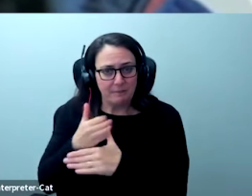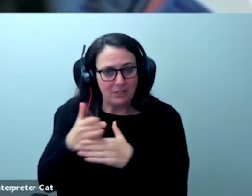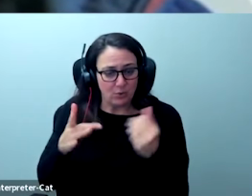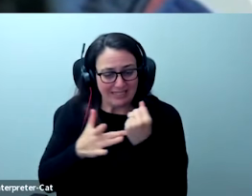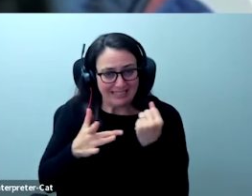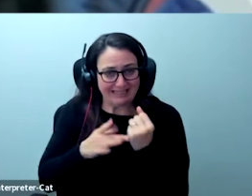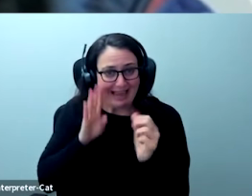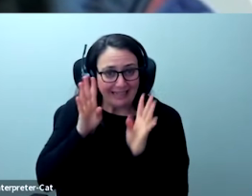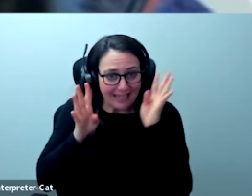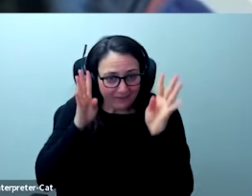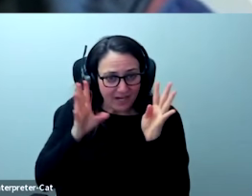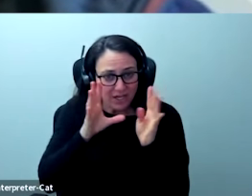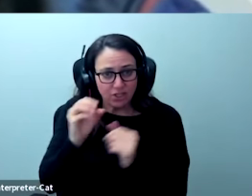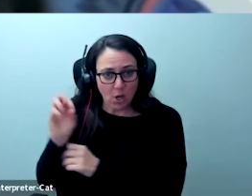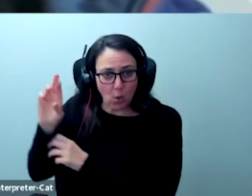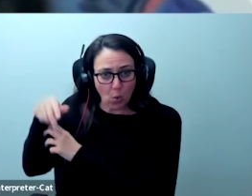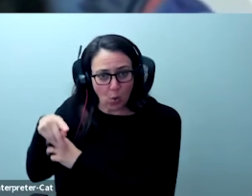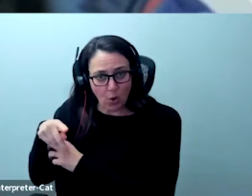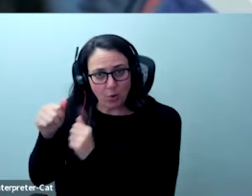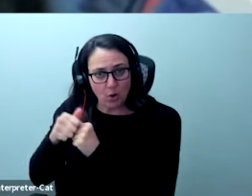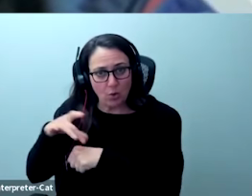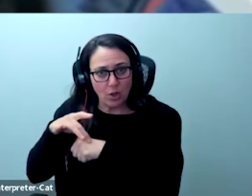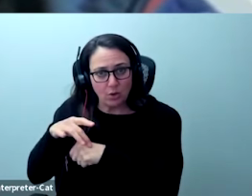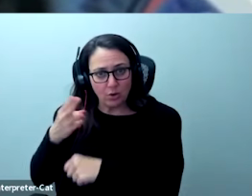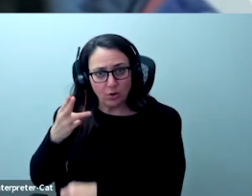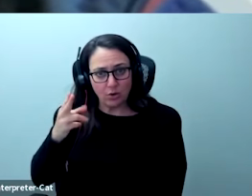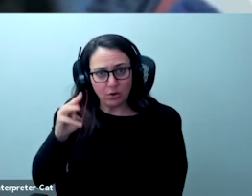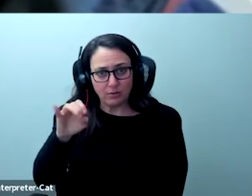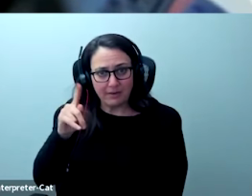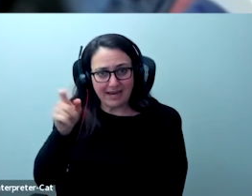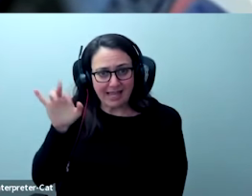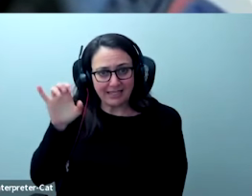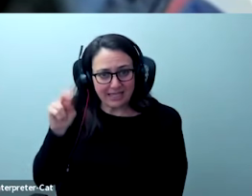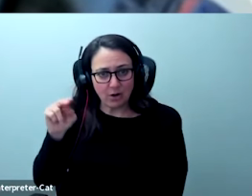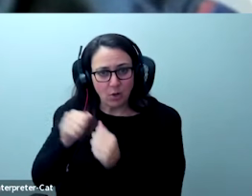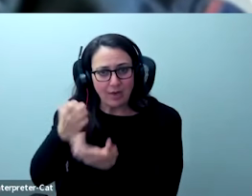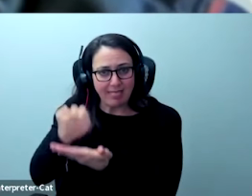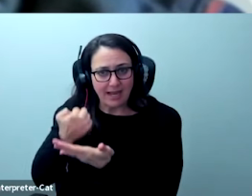"and incorporation with the global humanitarian sector "to reach people with economic challenges?"